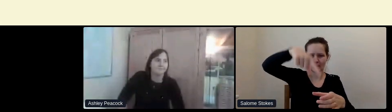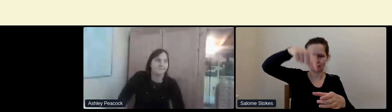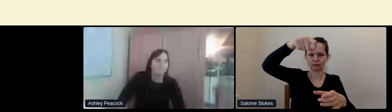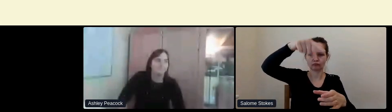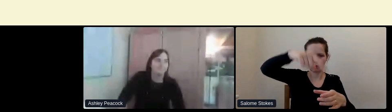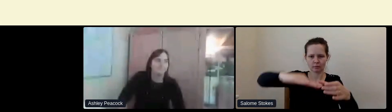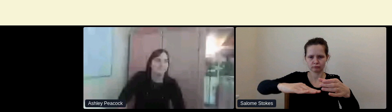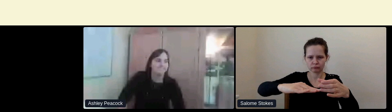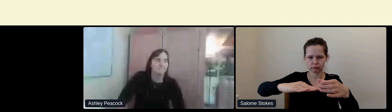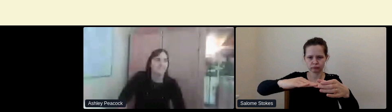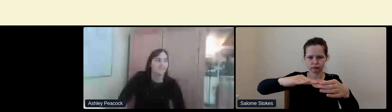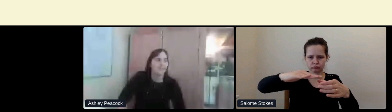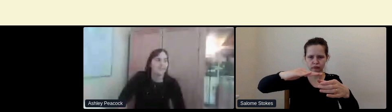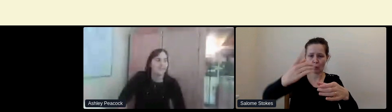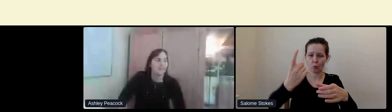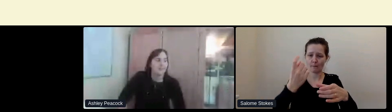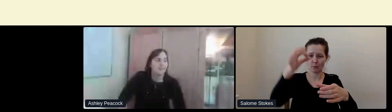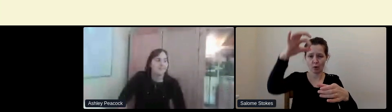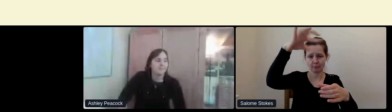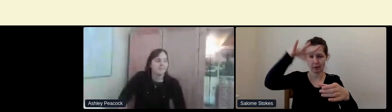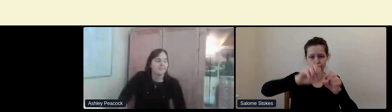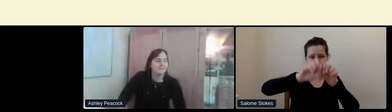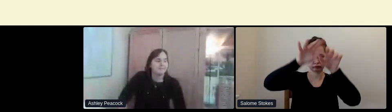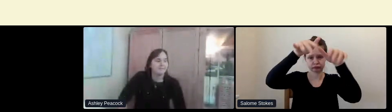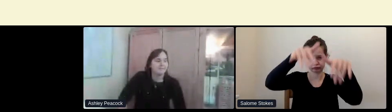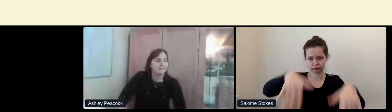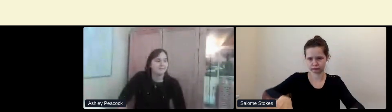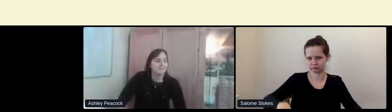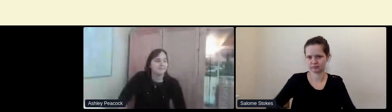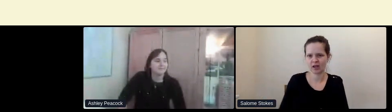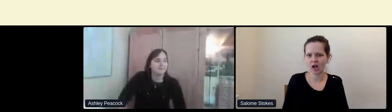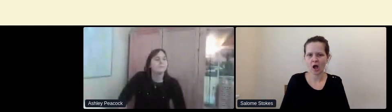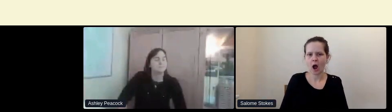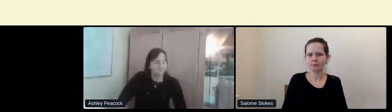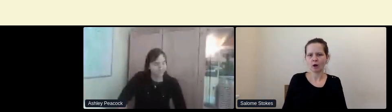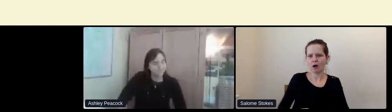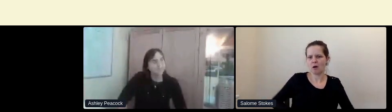makes it overflow. I didn't have a meltdown because someone asked me if I wanted a cup of